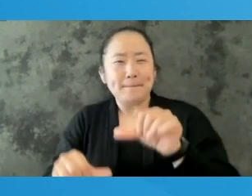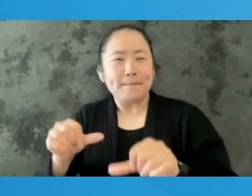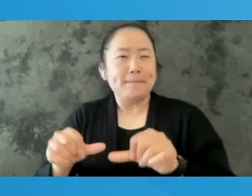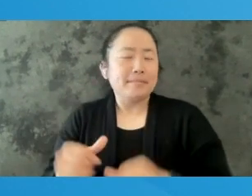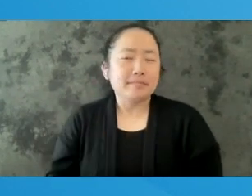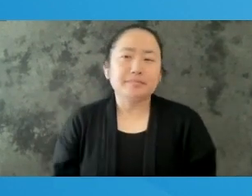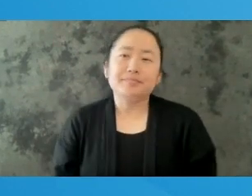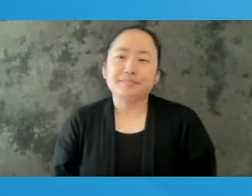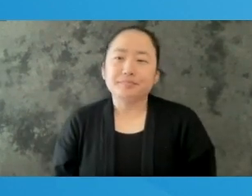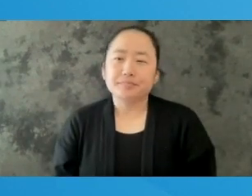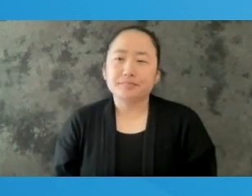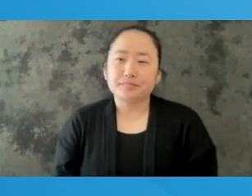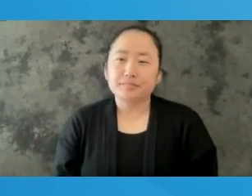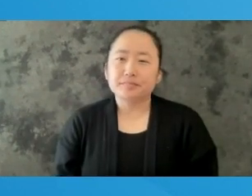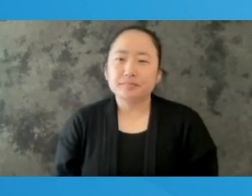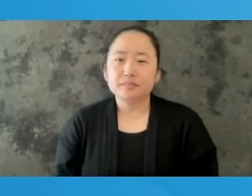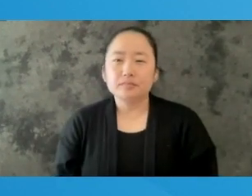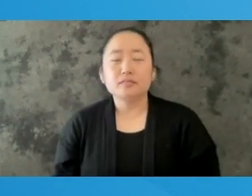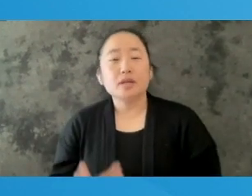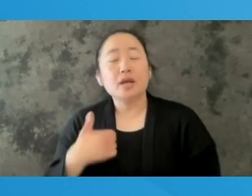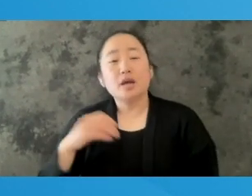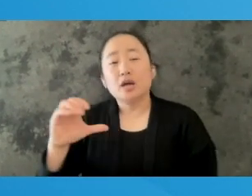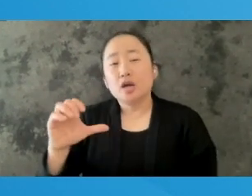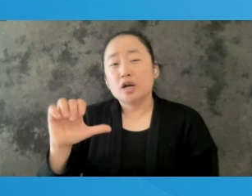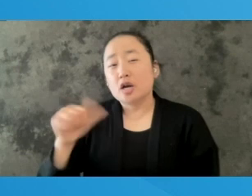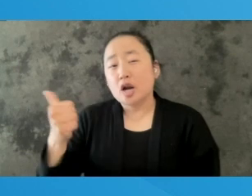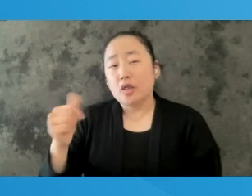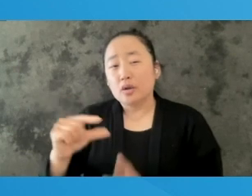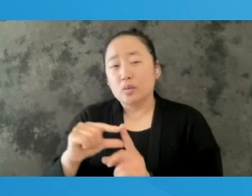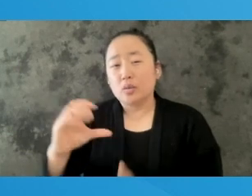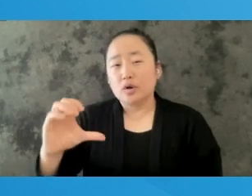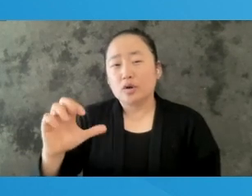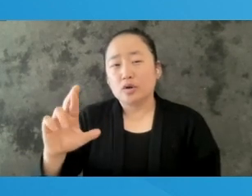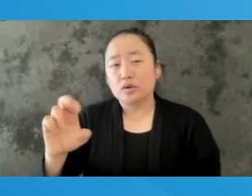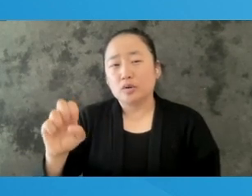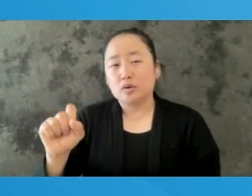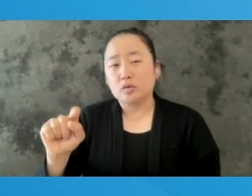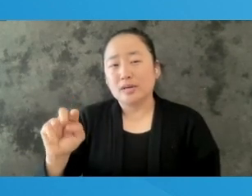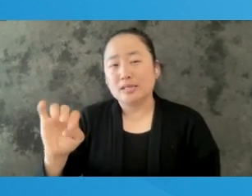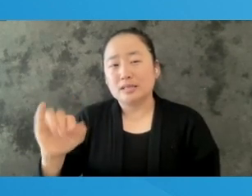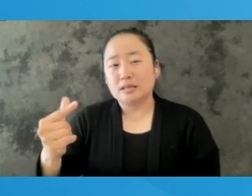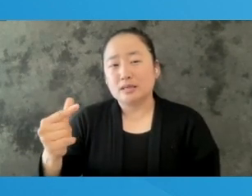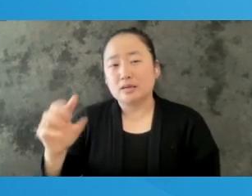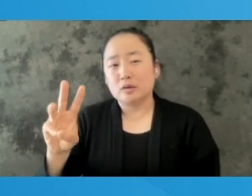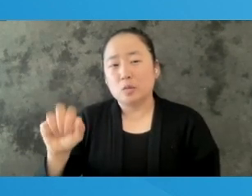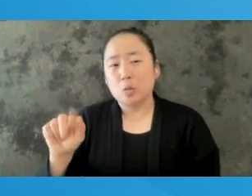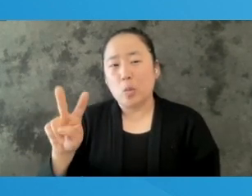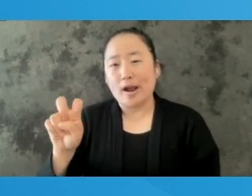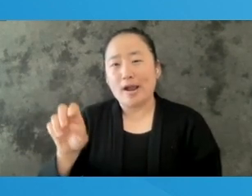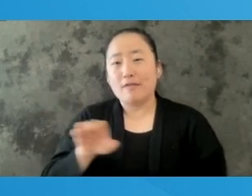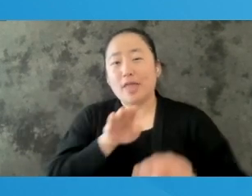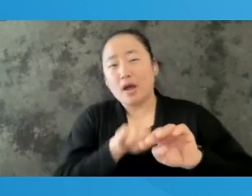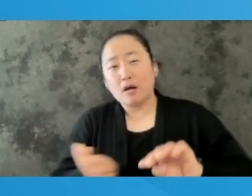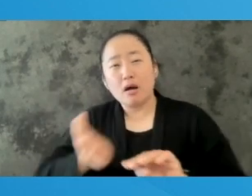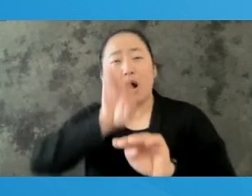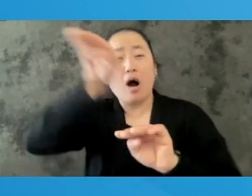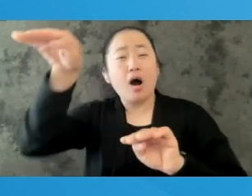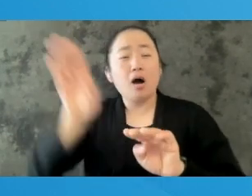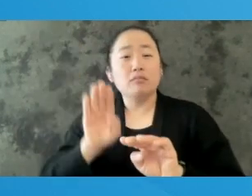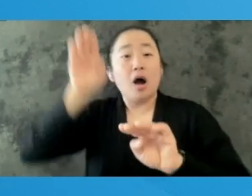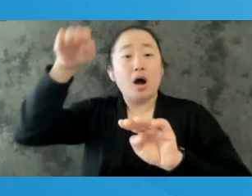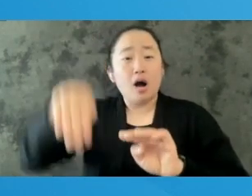Resting wave is another one describing that kind of arc, layers, horizon, and then also